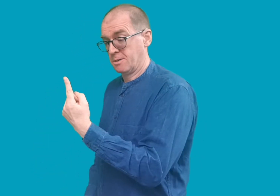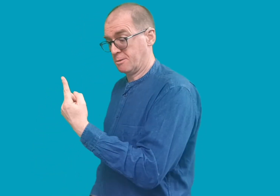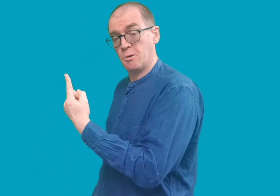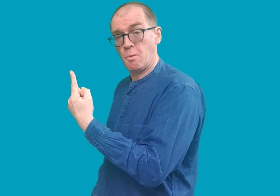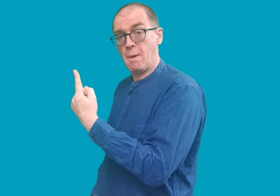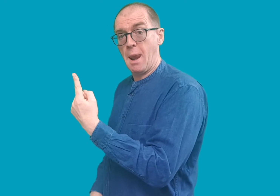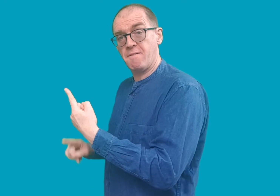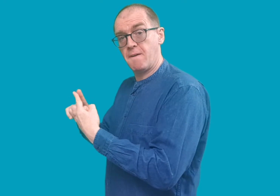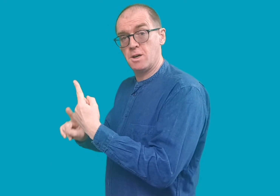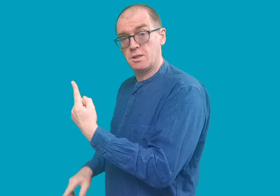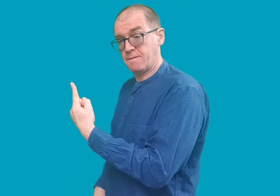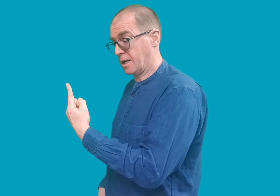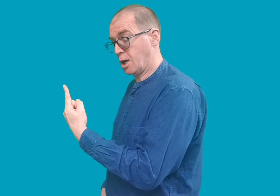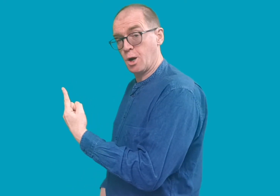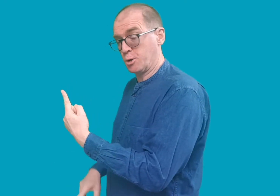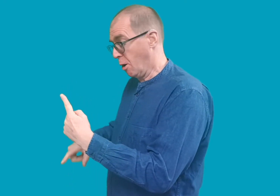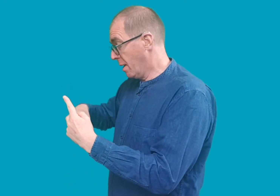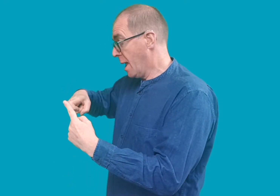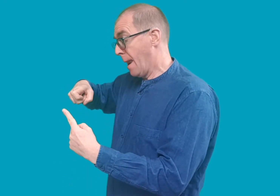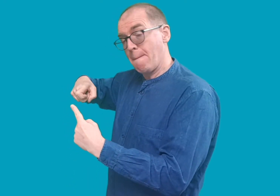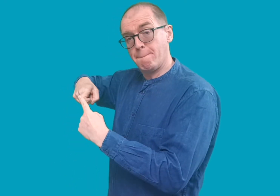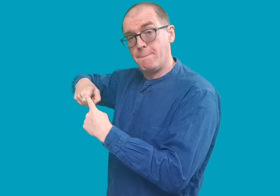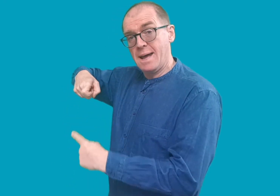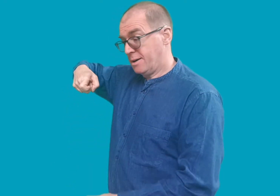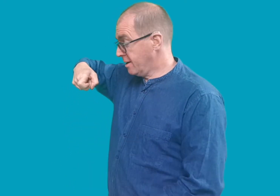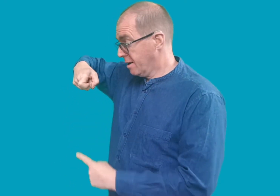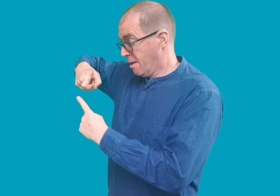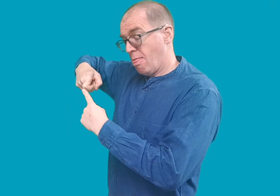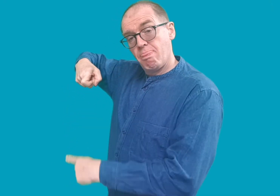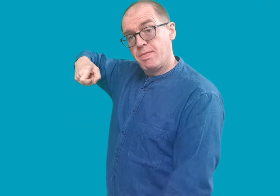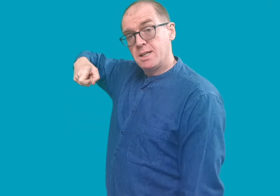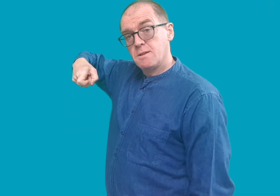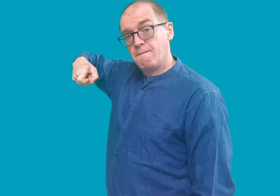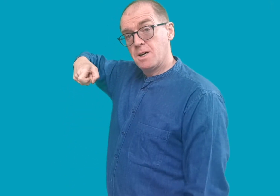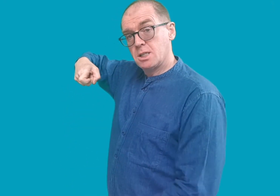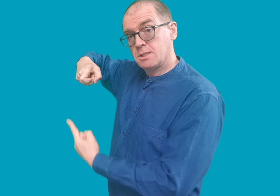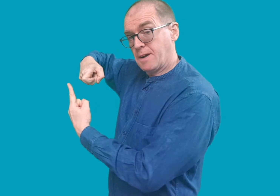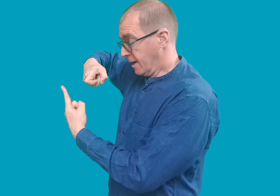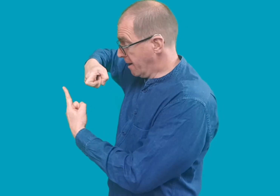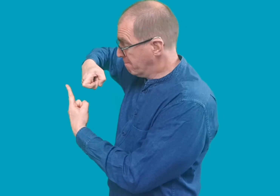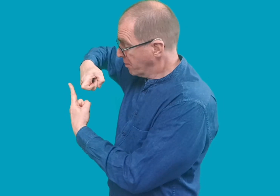Right, so my left first finger goes up and I bend this first finger